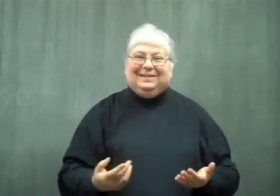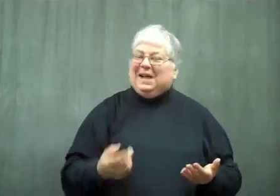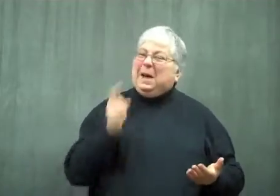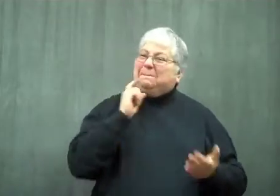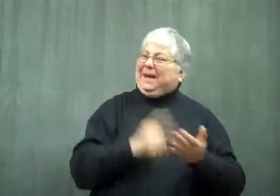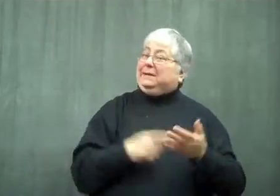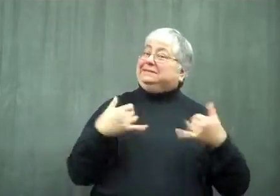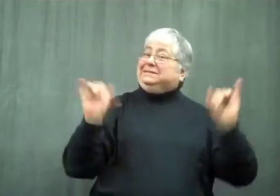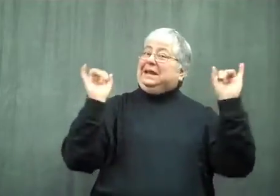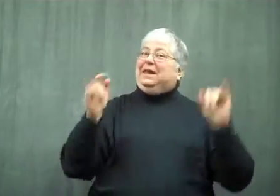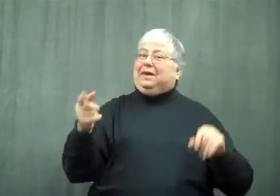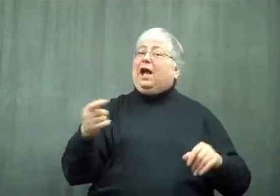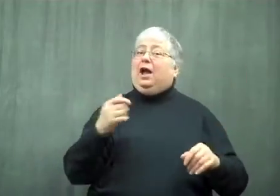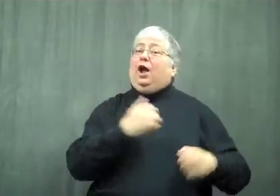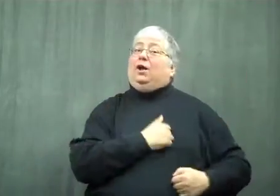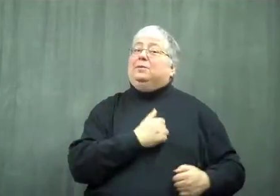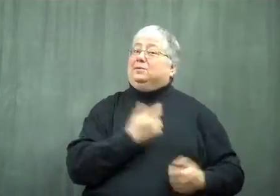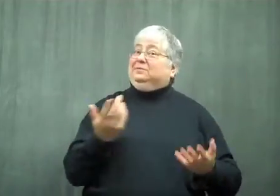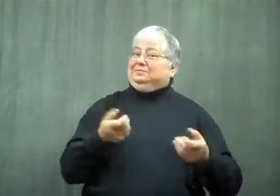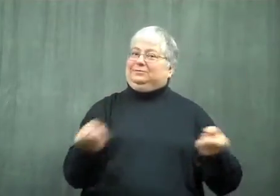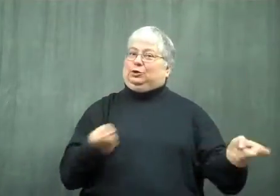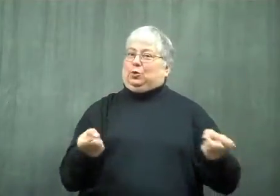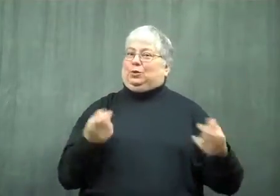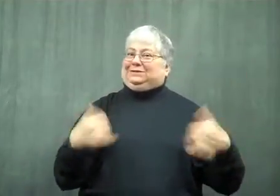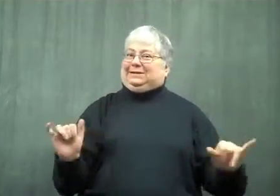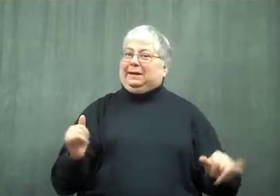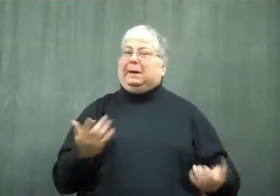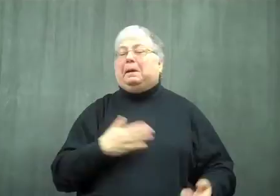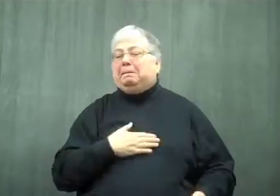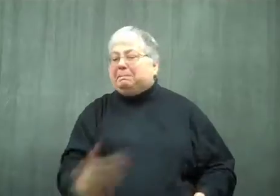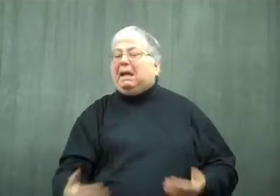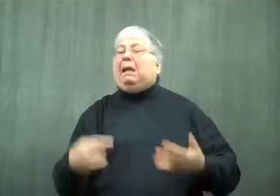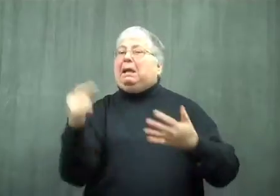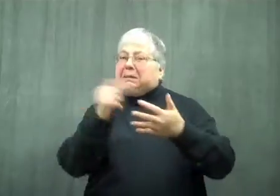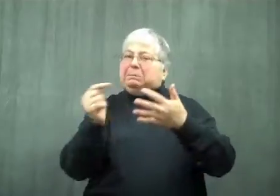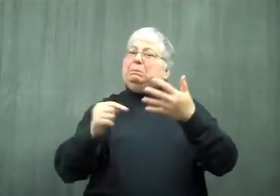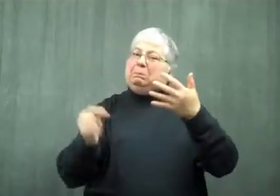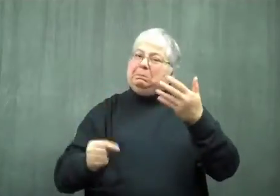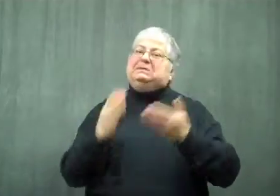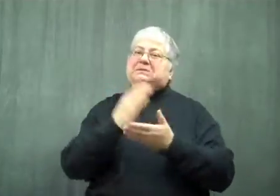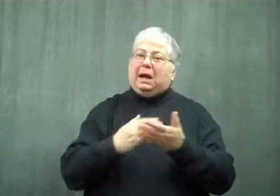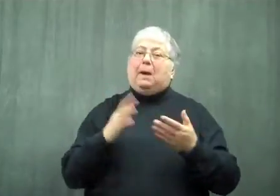The military was still in control, having made some concessions.